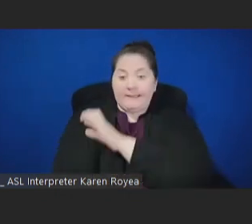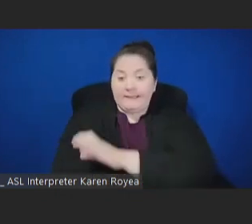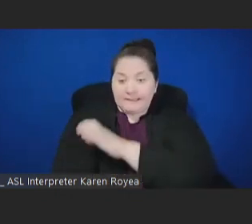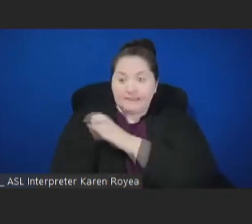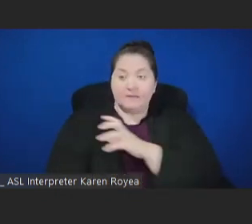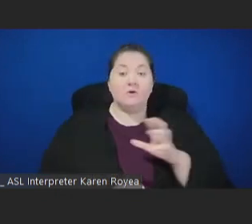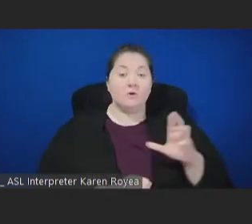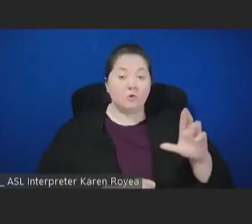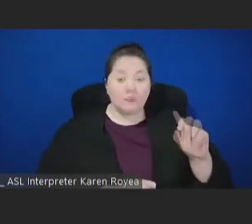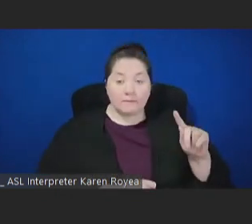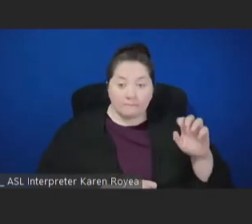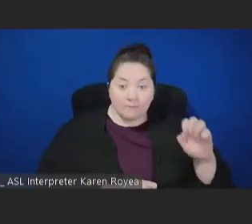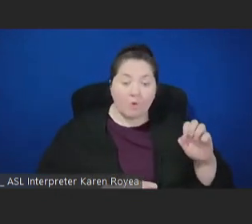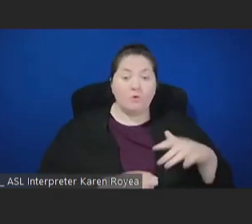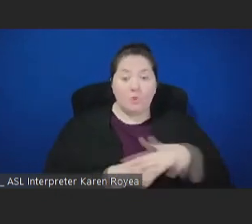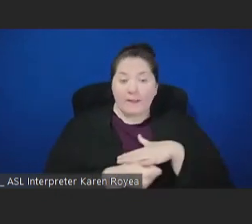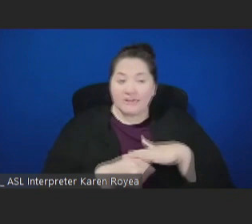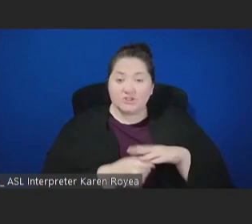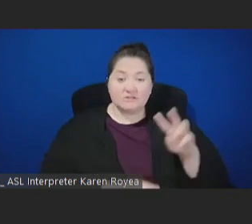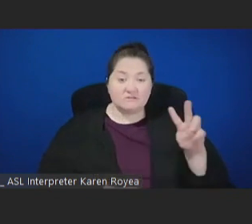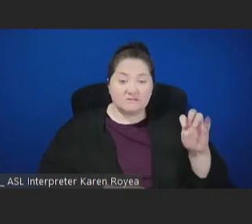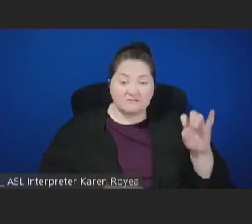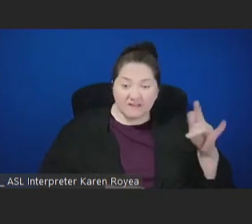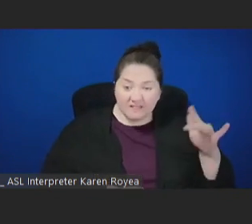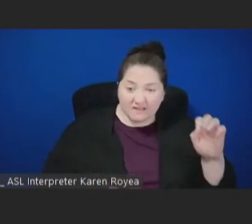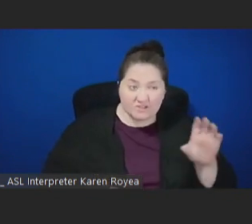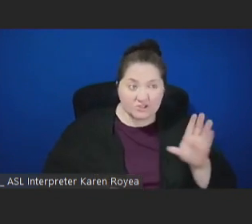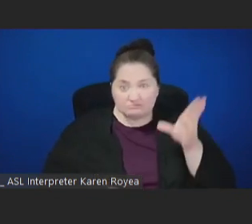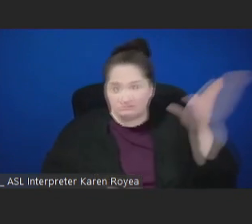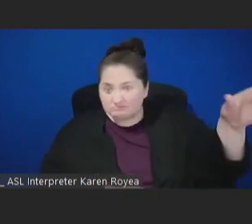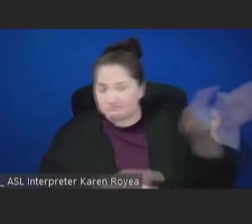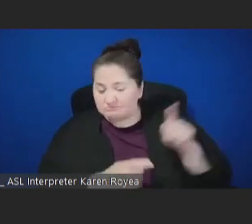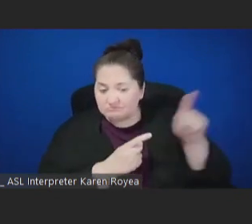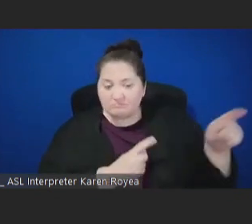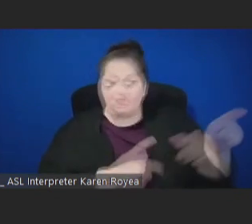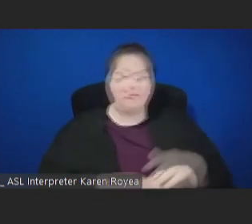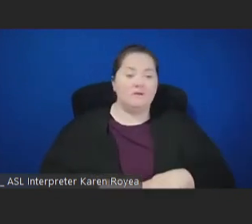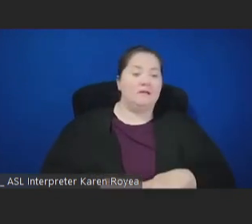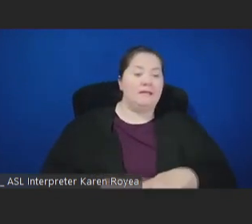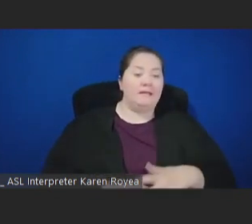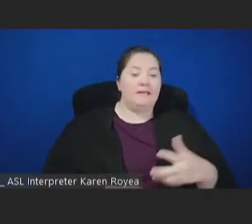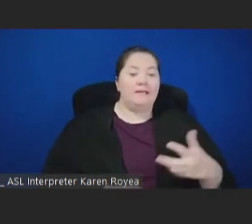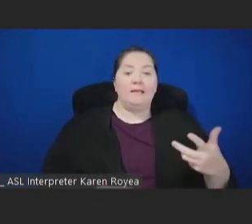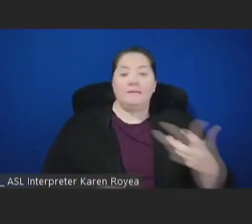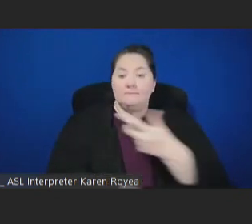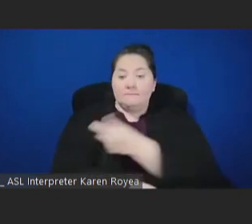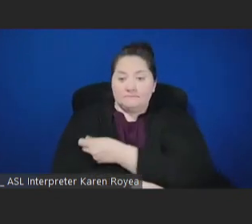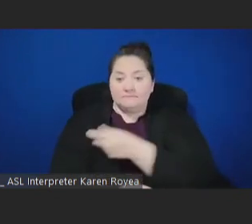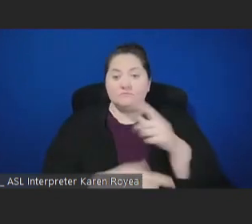and villages, establishing baseline immunization training modules for clinical staff on addressing